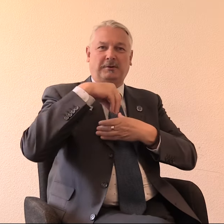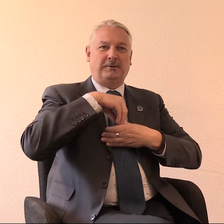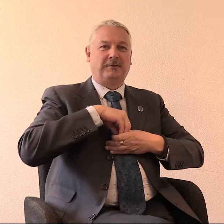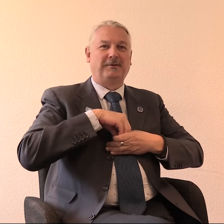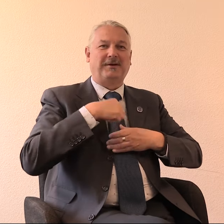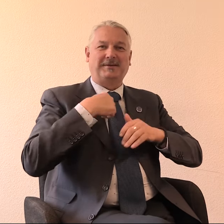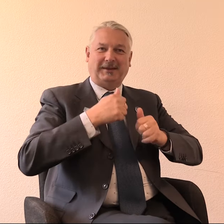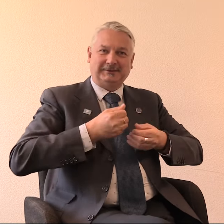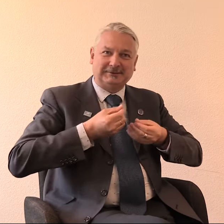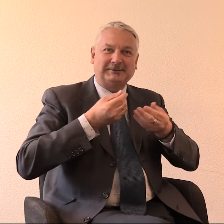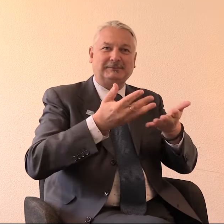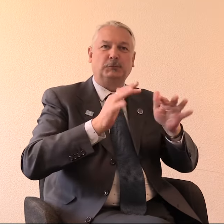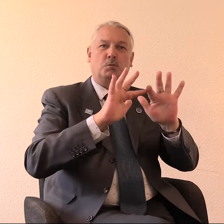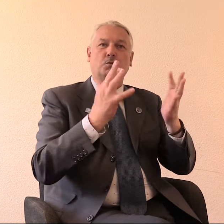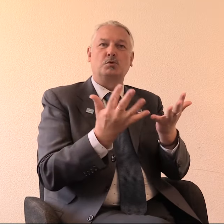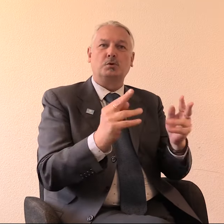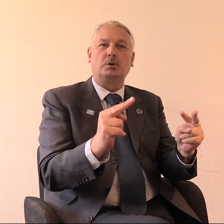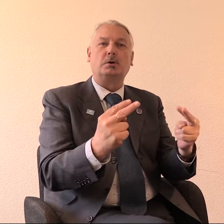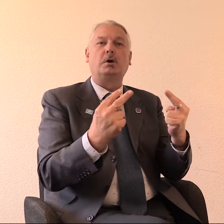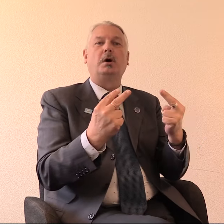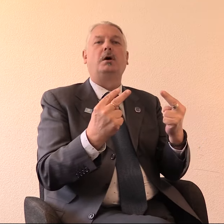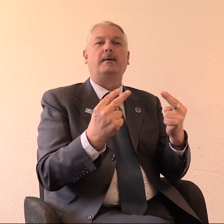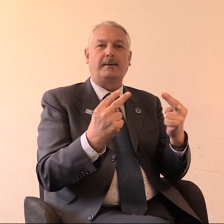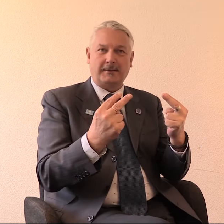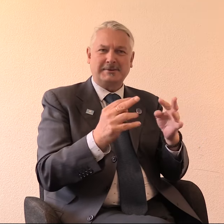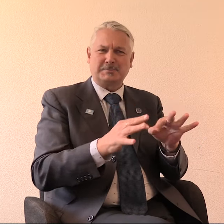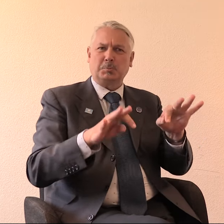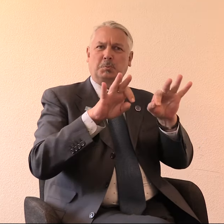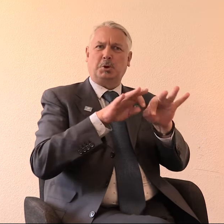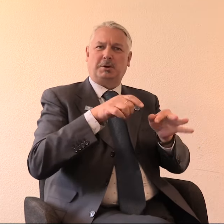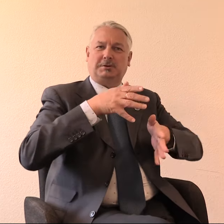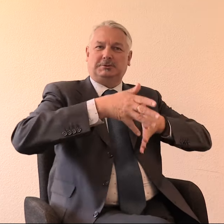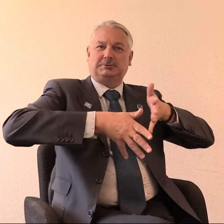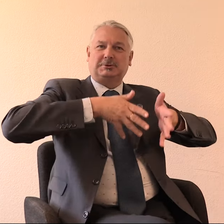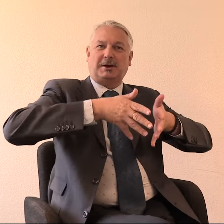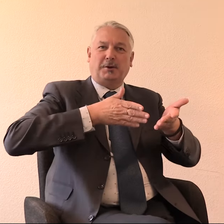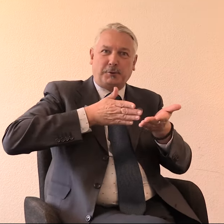so that collectively we can ensure that the world takes notice.